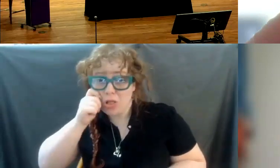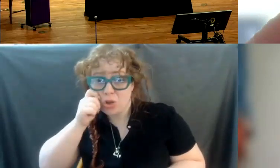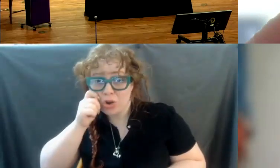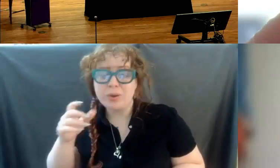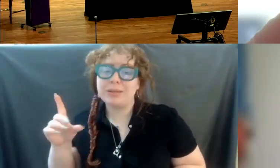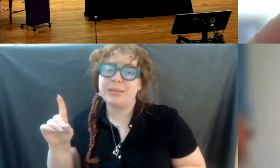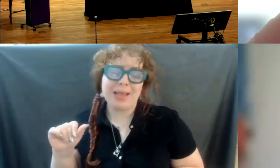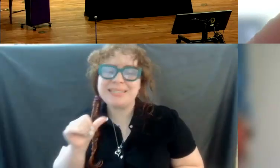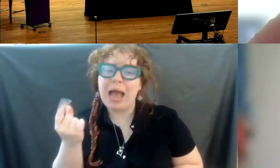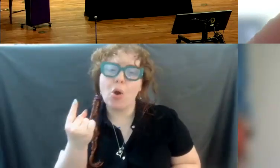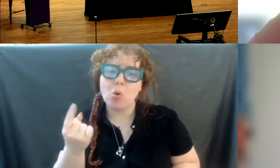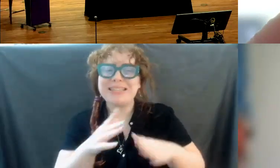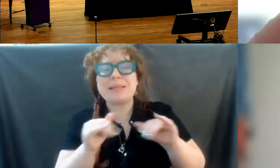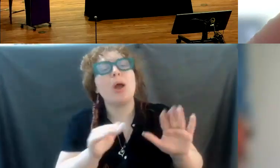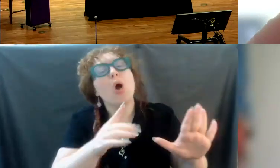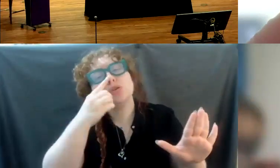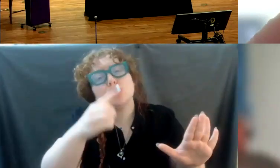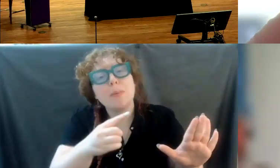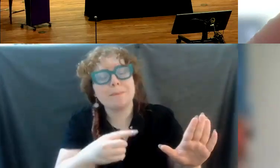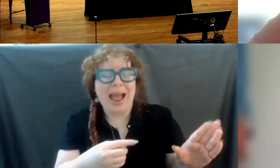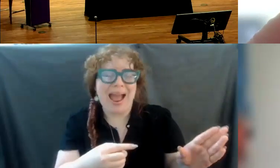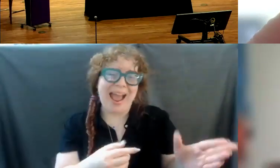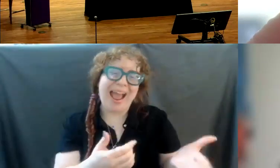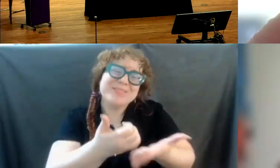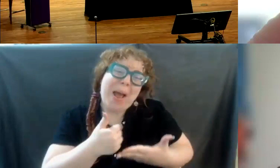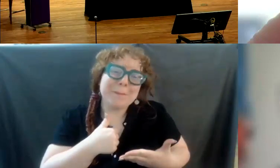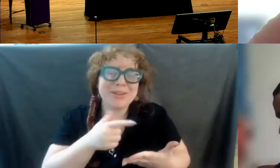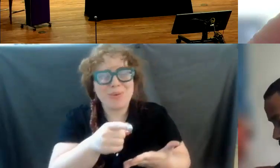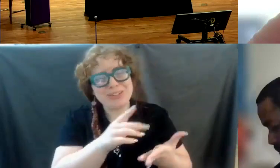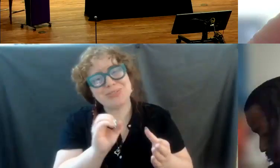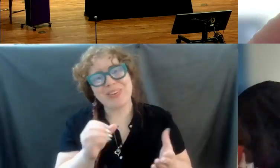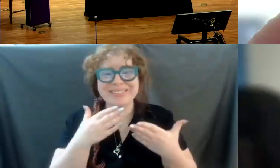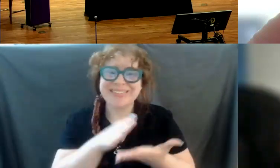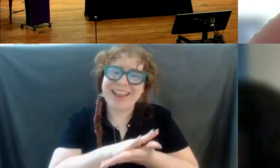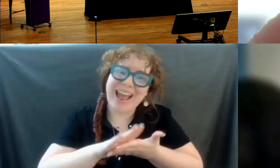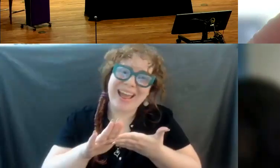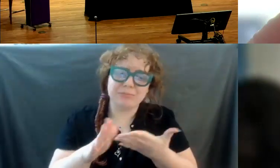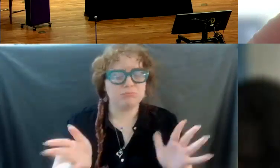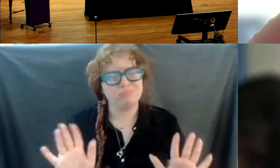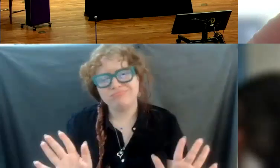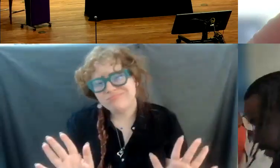to extend its benevolent arm to help people with disabilities. That is not what is that we're dealing with.